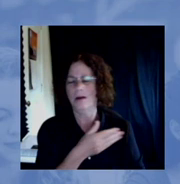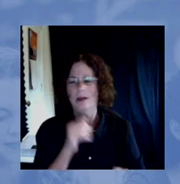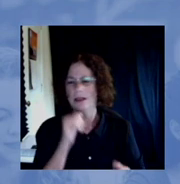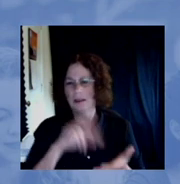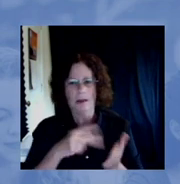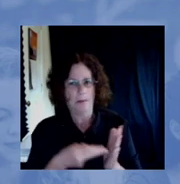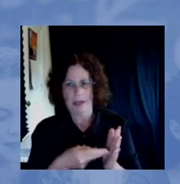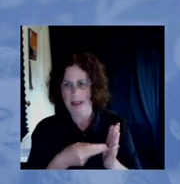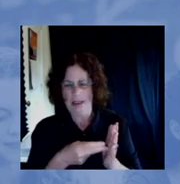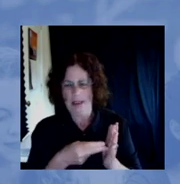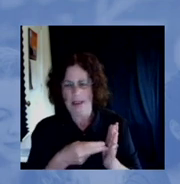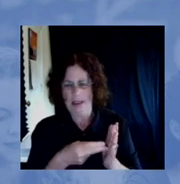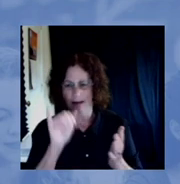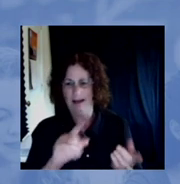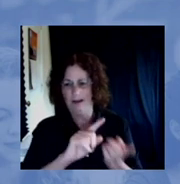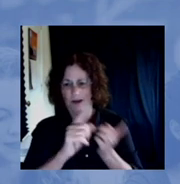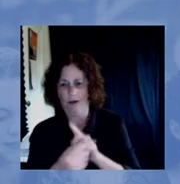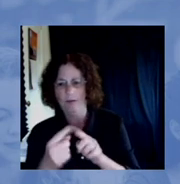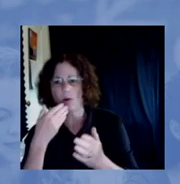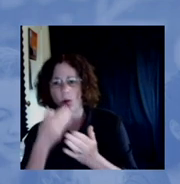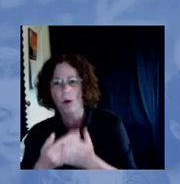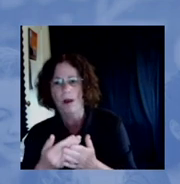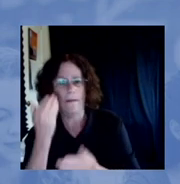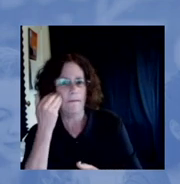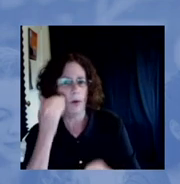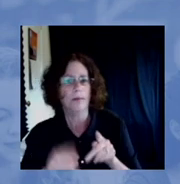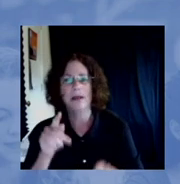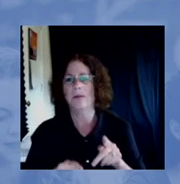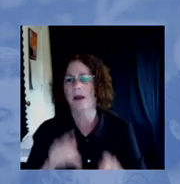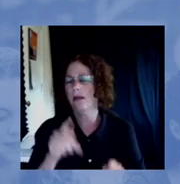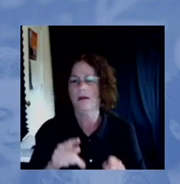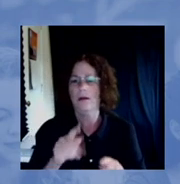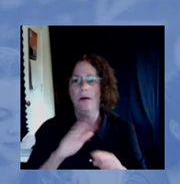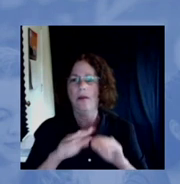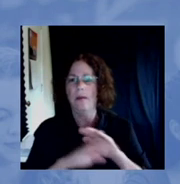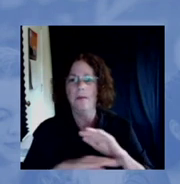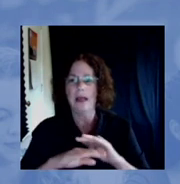INTO WELL INFORMED PEOPLE ON THE BASIS OF THEIR USE OF THE DATA.